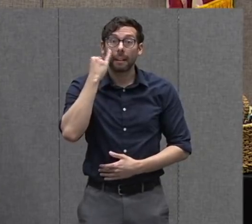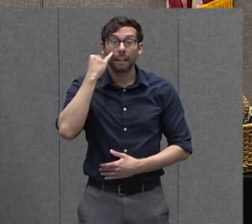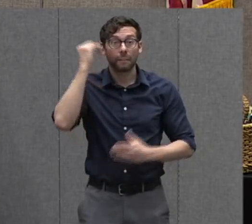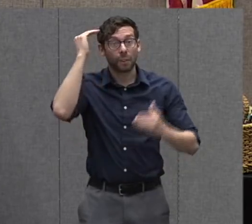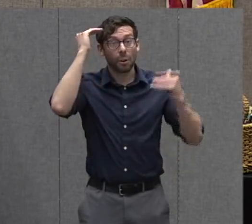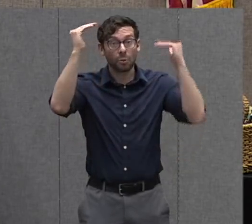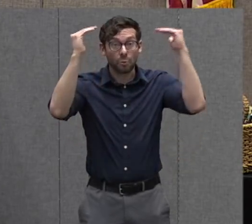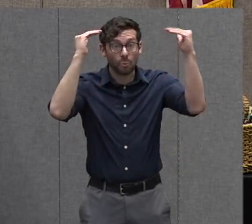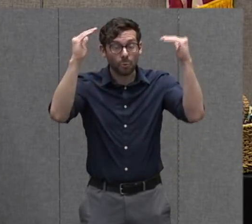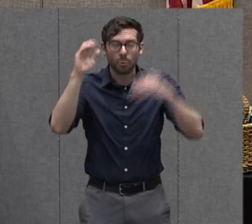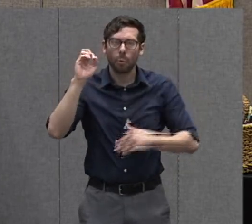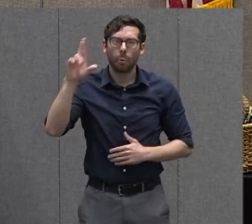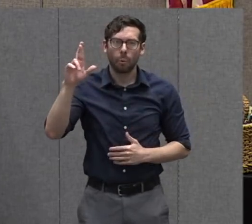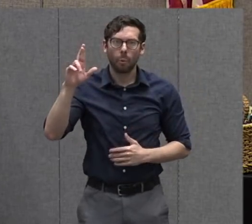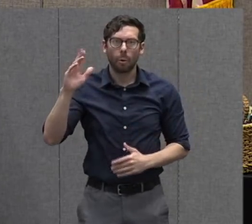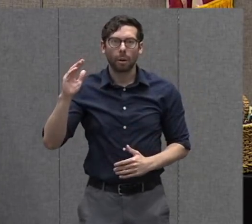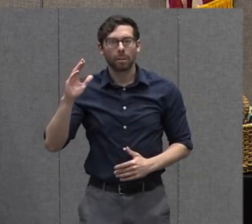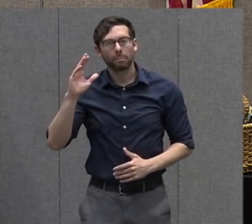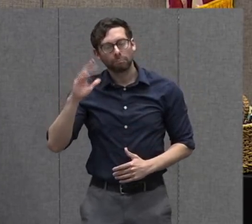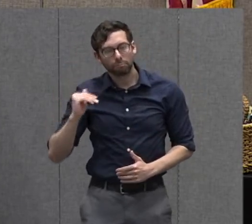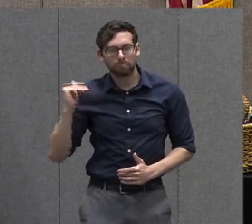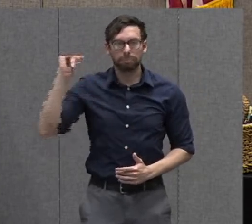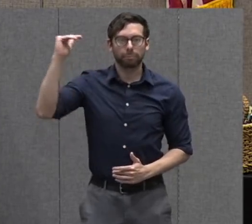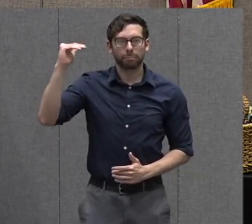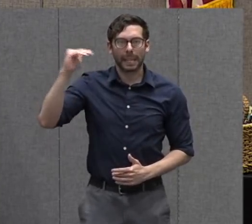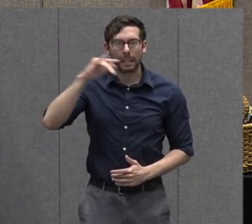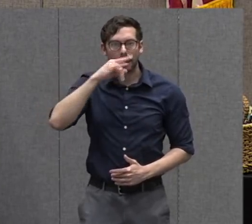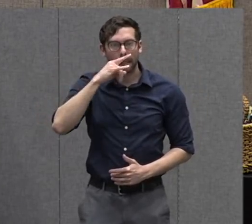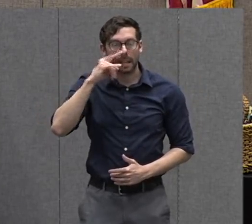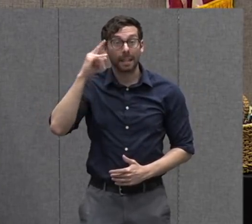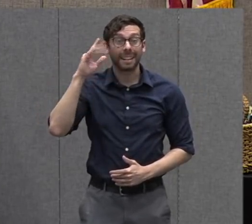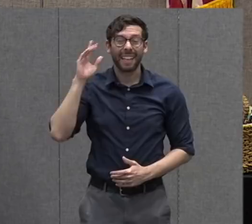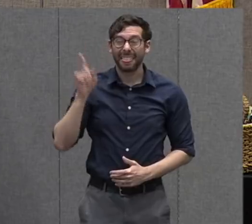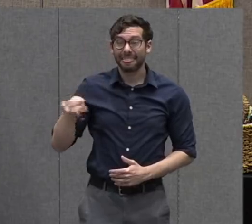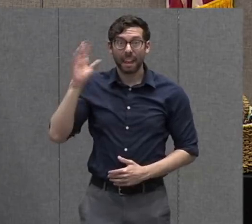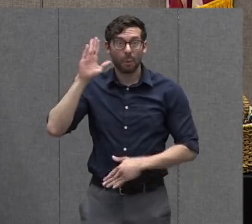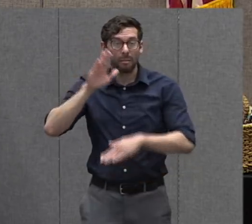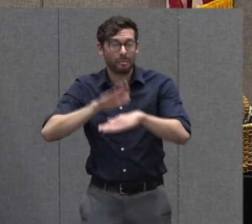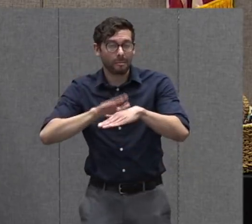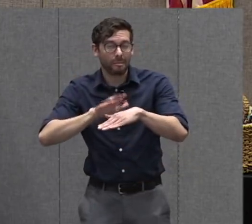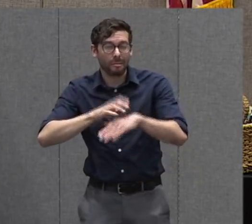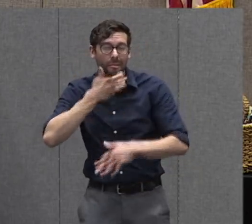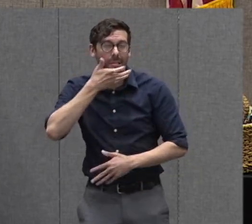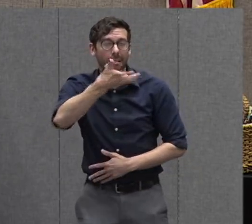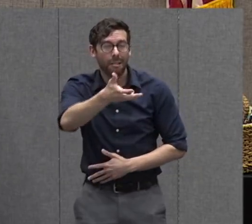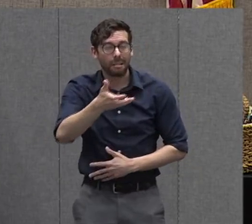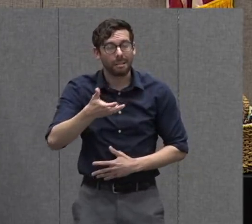If they see a car coming, down our street. At both ends of our street,